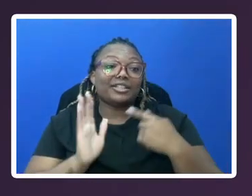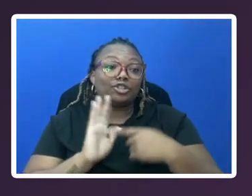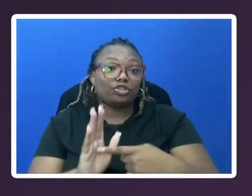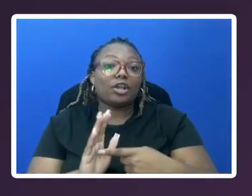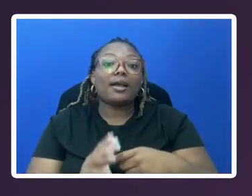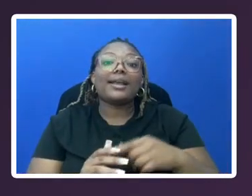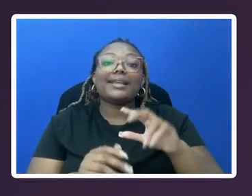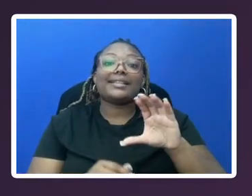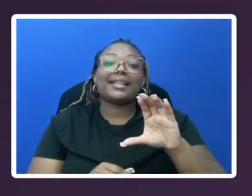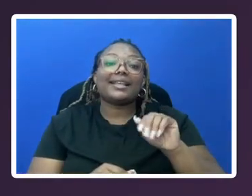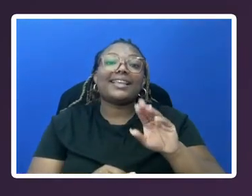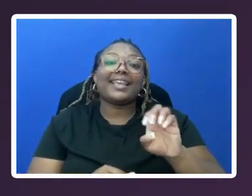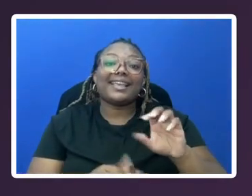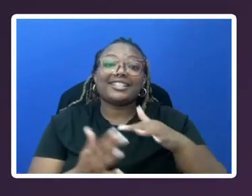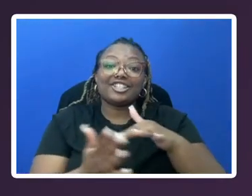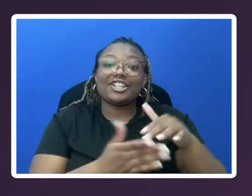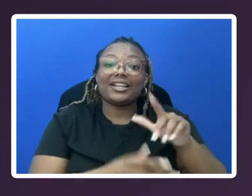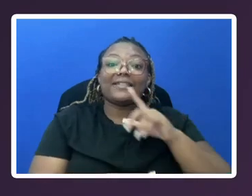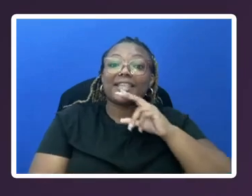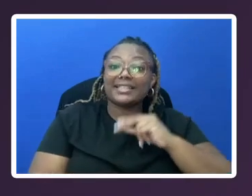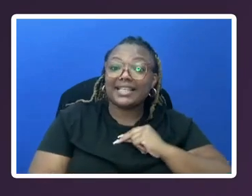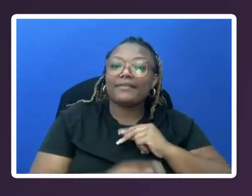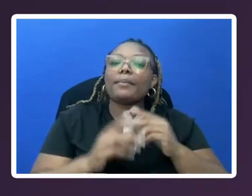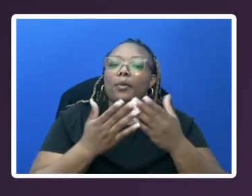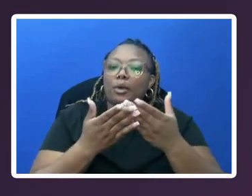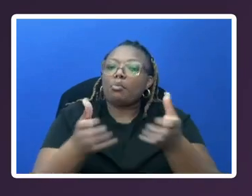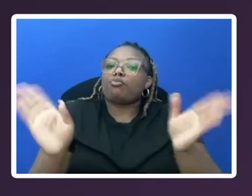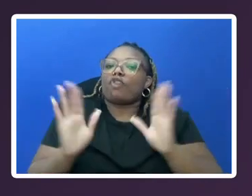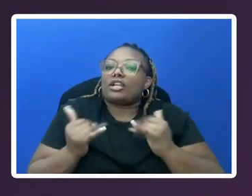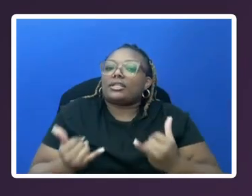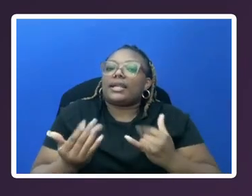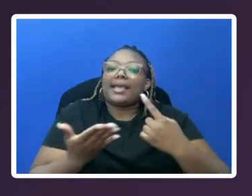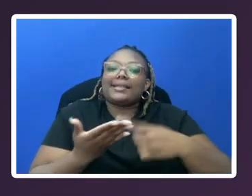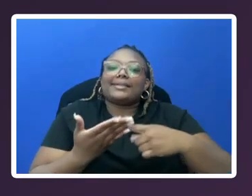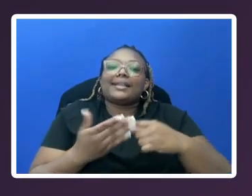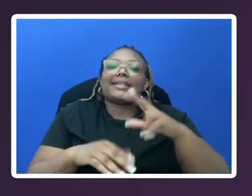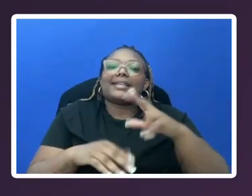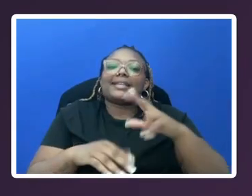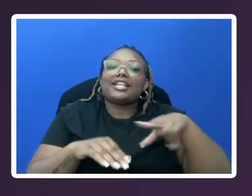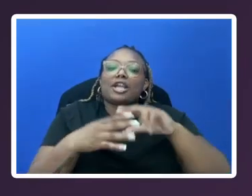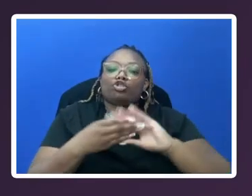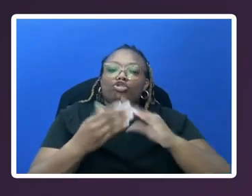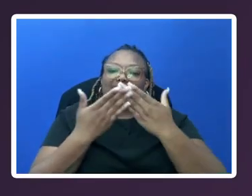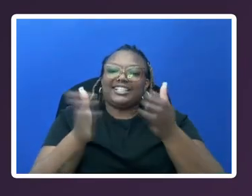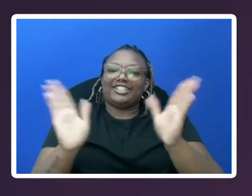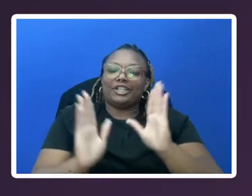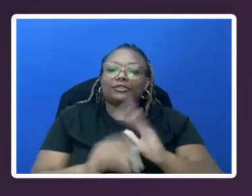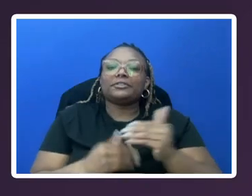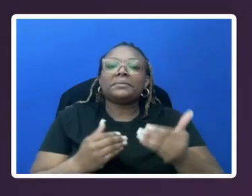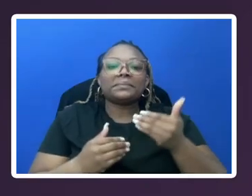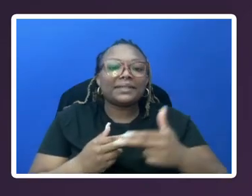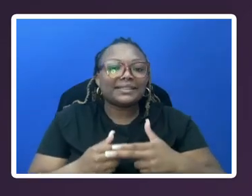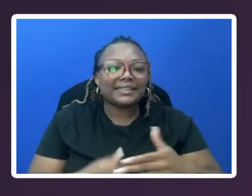we're going to keep it broad and talk about national stories in general. Next slide, please.